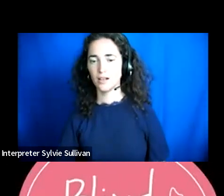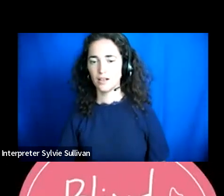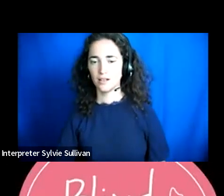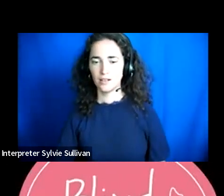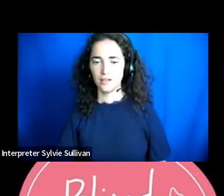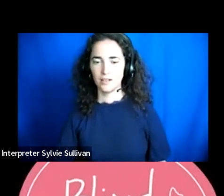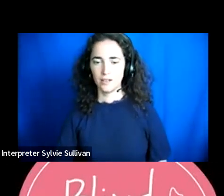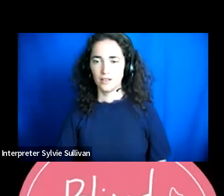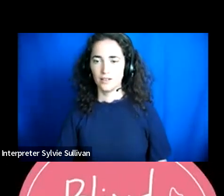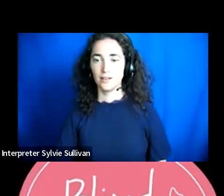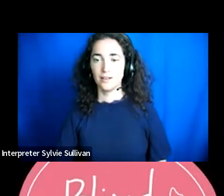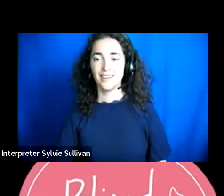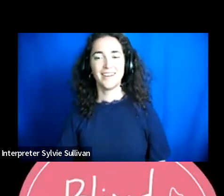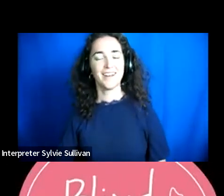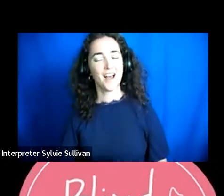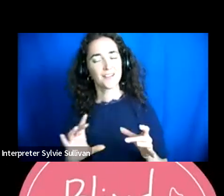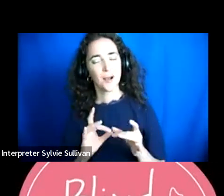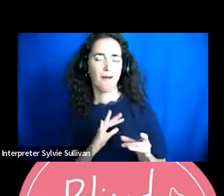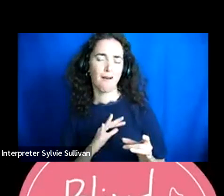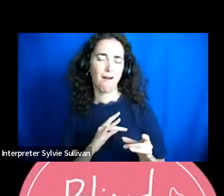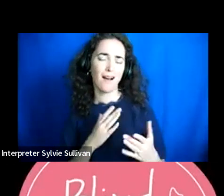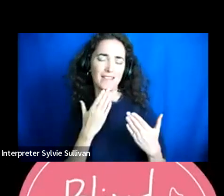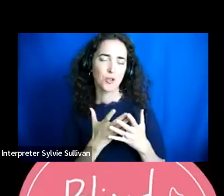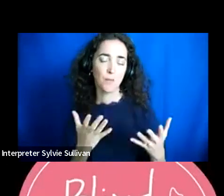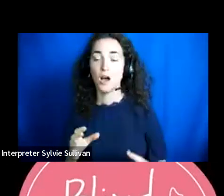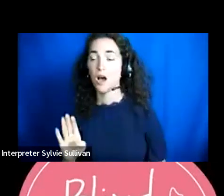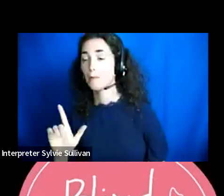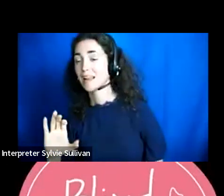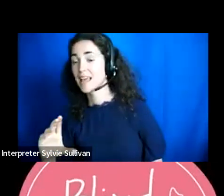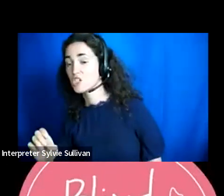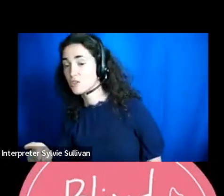Those are wonderful comments. Thank you so much, Miss Blanche.